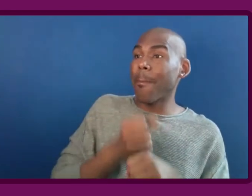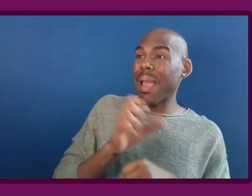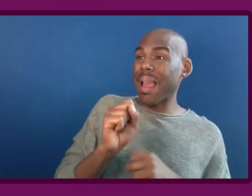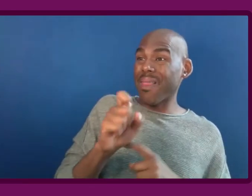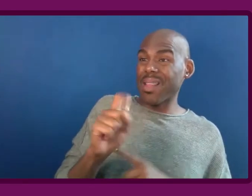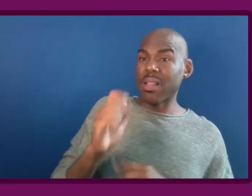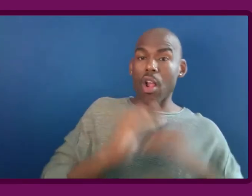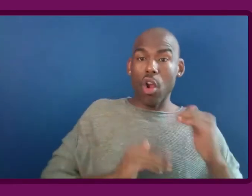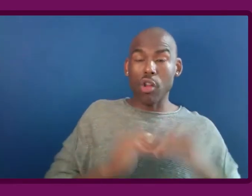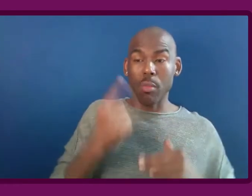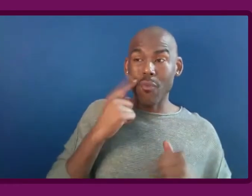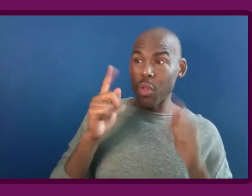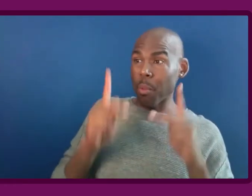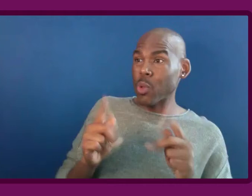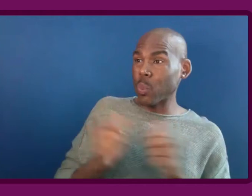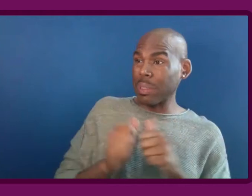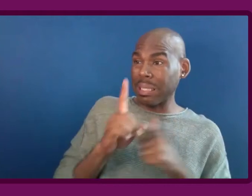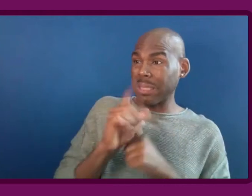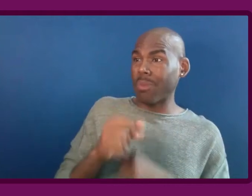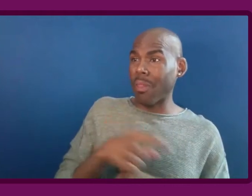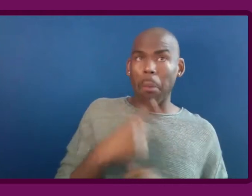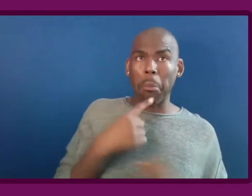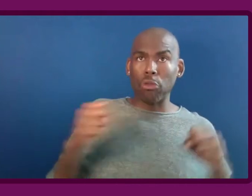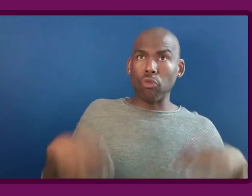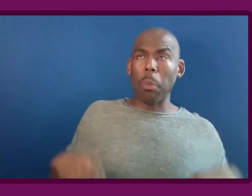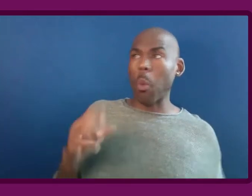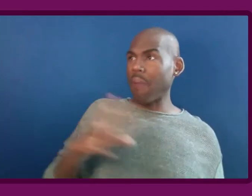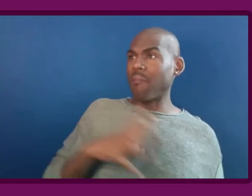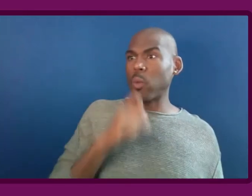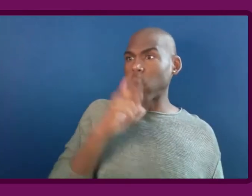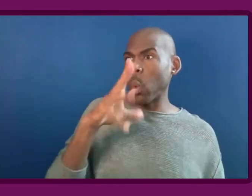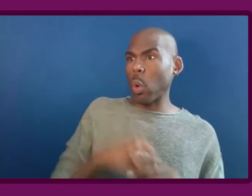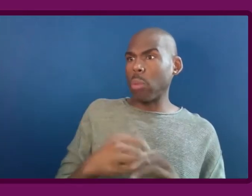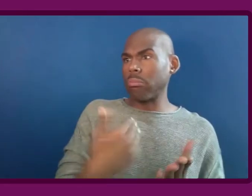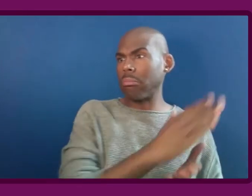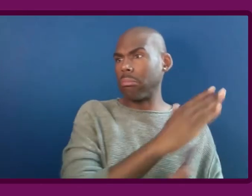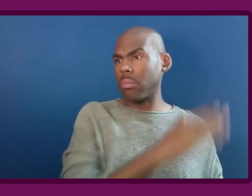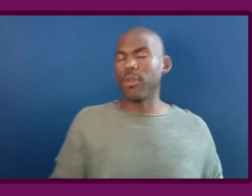comfortable for the person with disabilities, it's just like, "Okay, we're just not going to include them at all, then." Maryangel Garcia-Ramos: